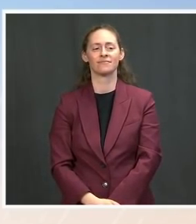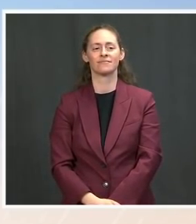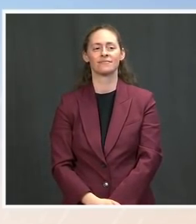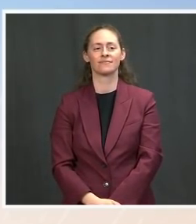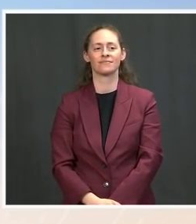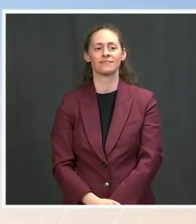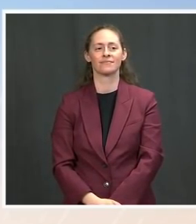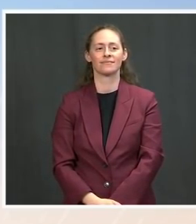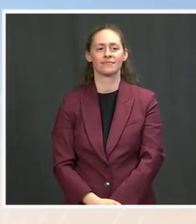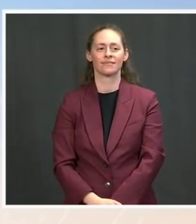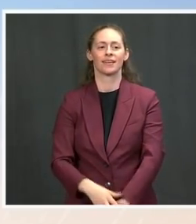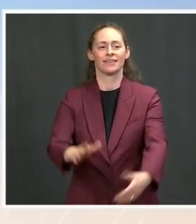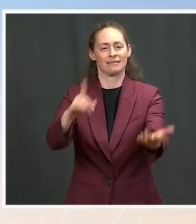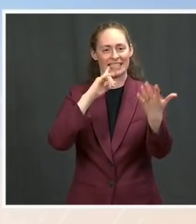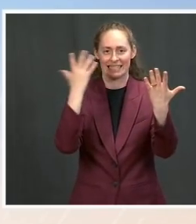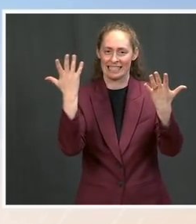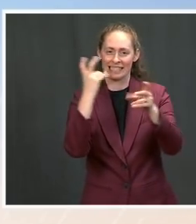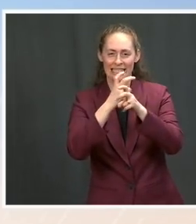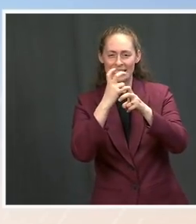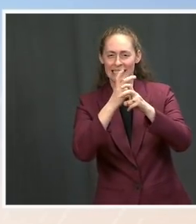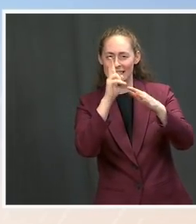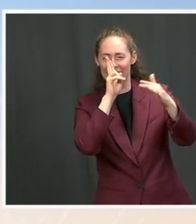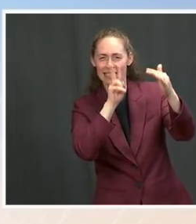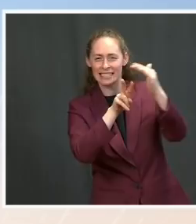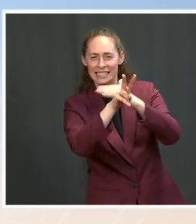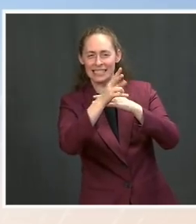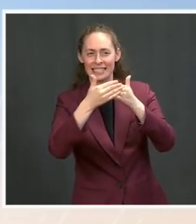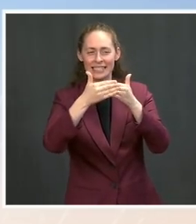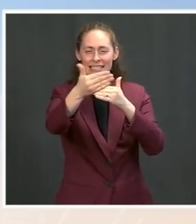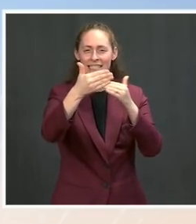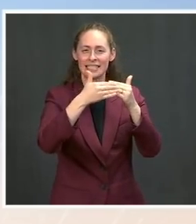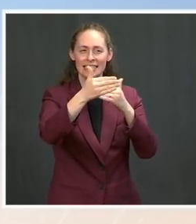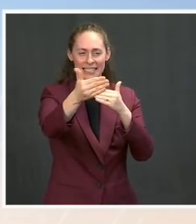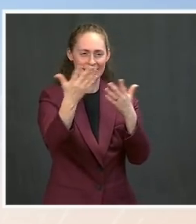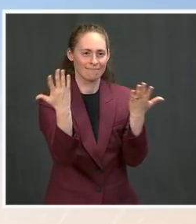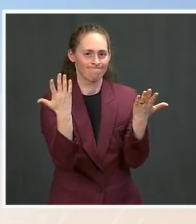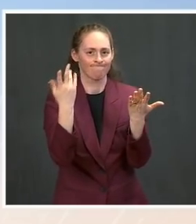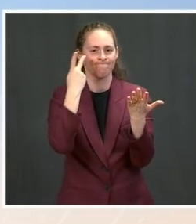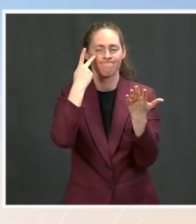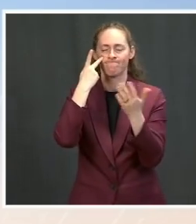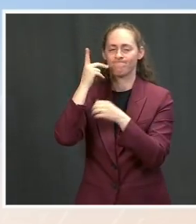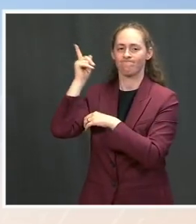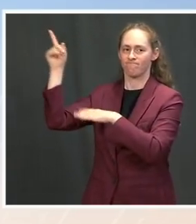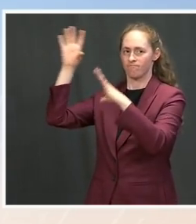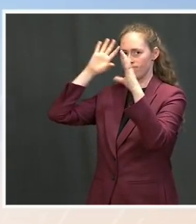I will say that what the President will talk about today is what percentage of the population